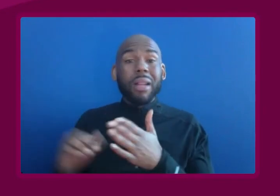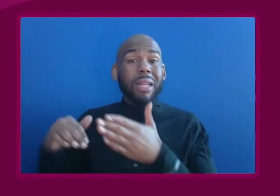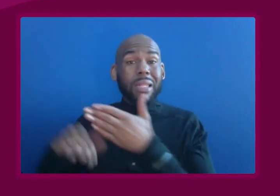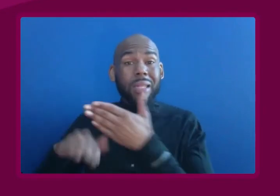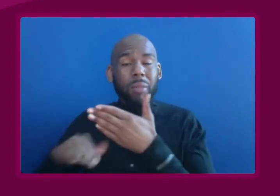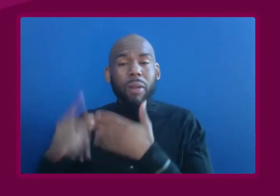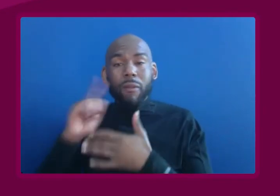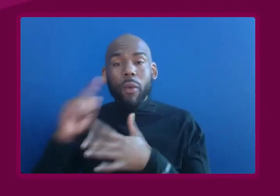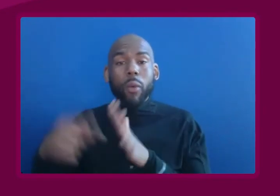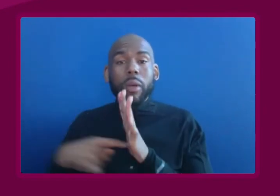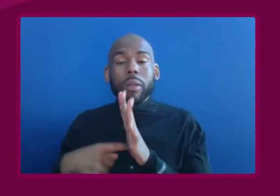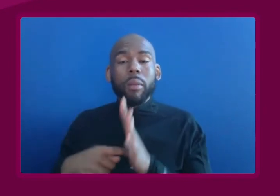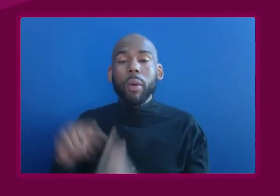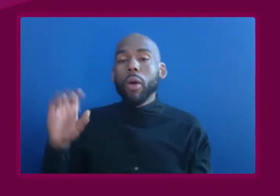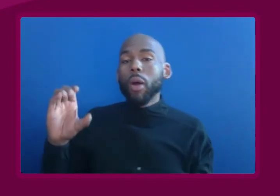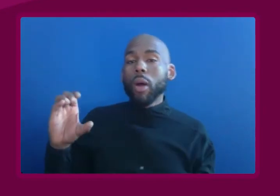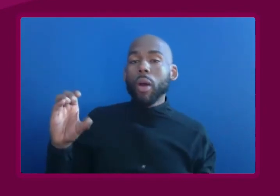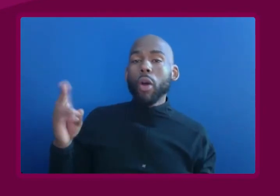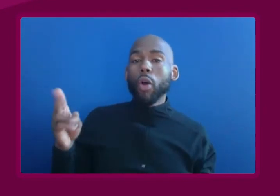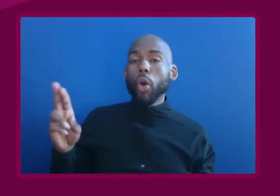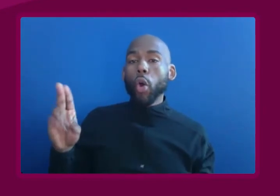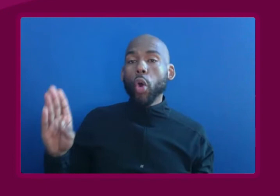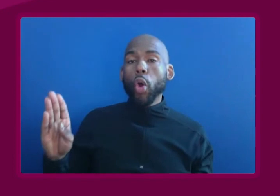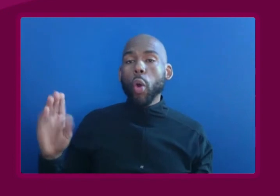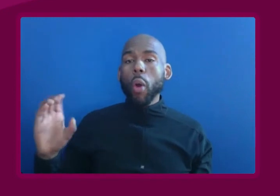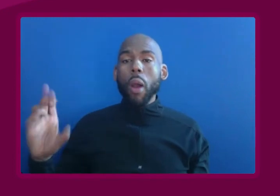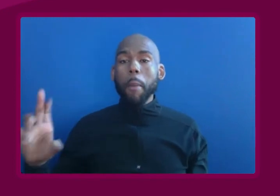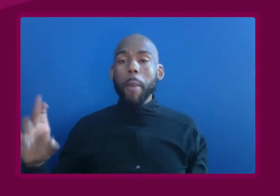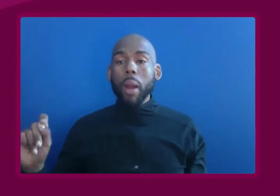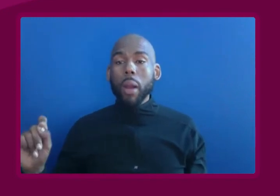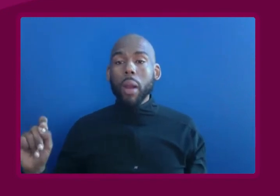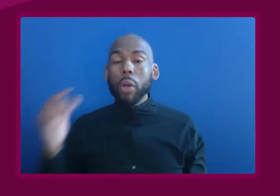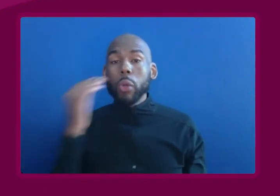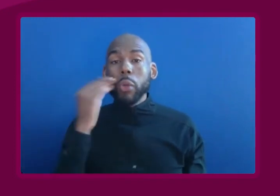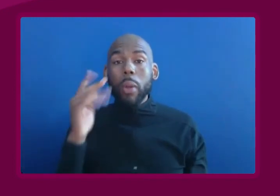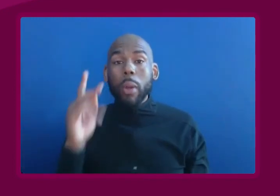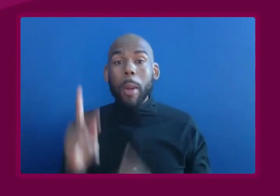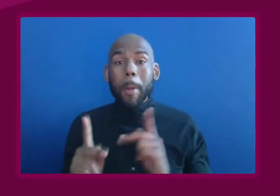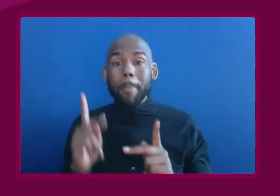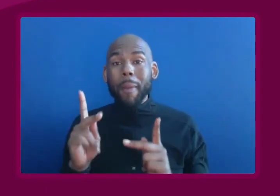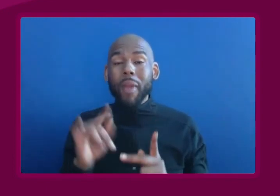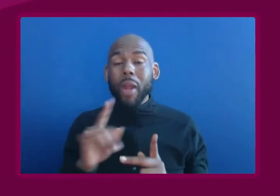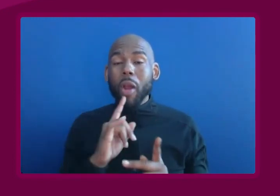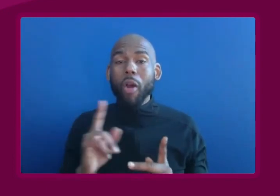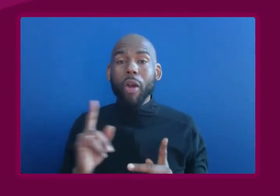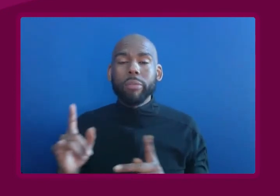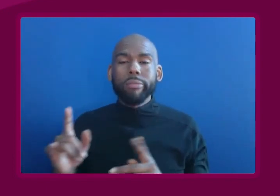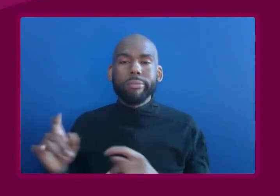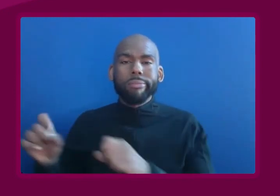example, like a curb cut. It's good for delivery people who are delivering goods using dollies.